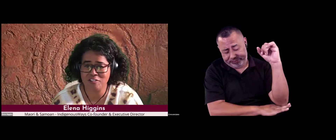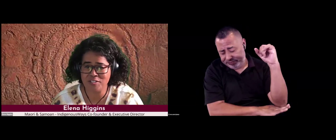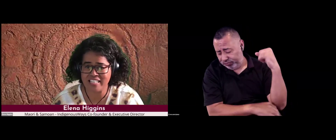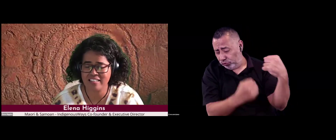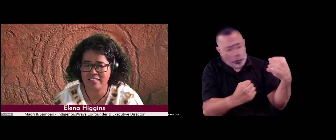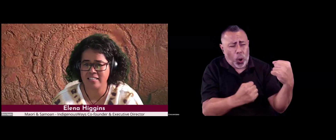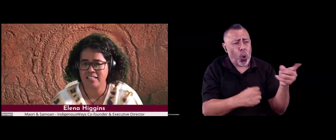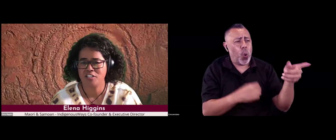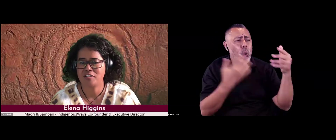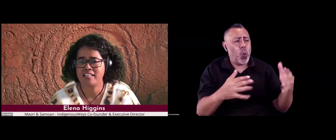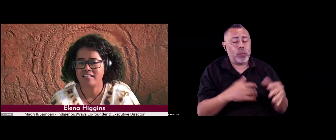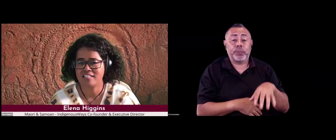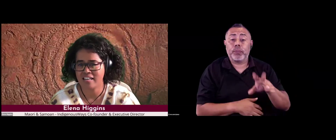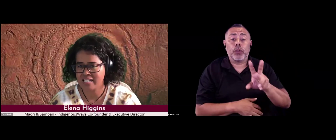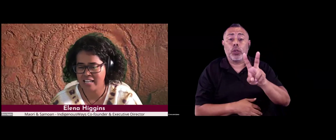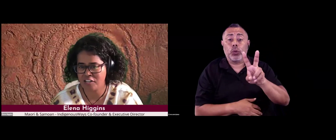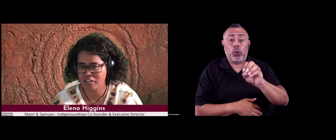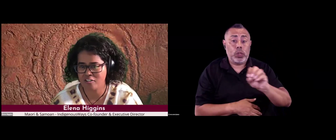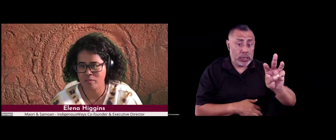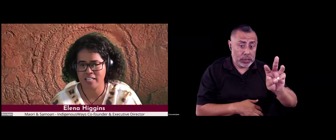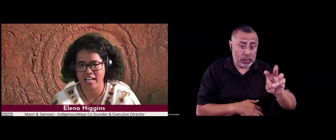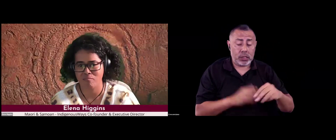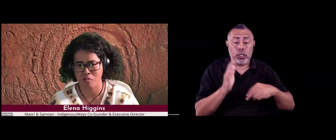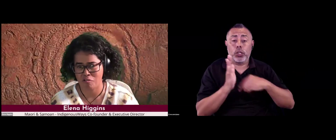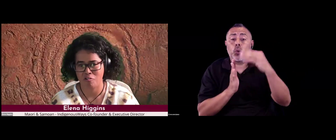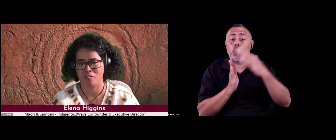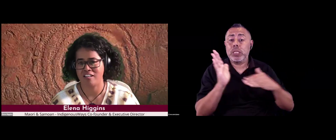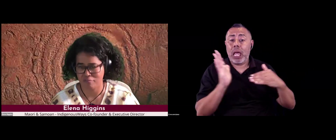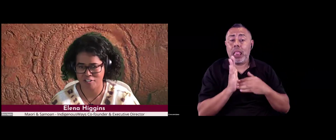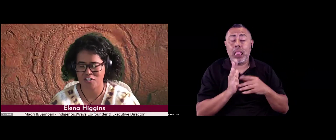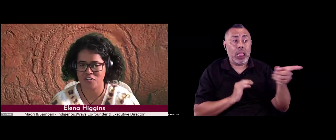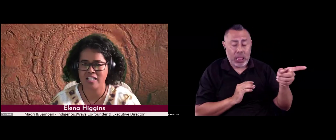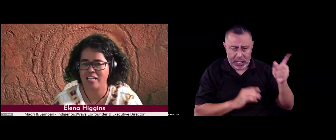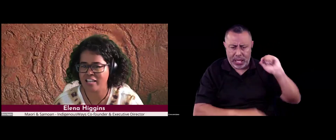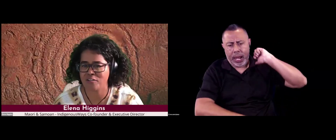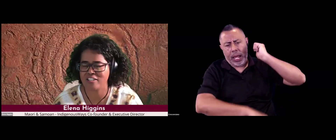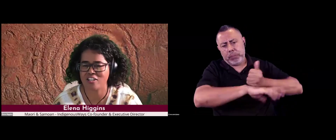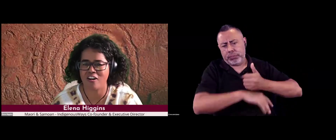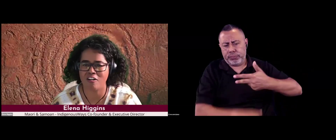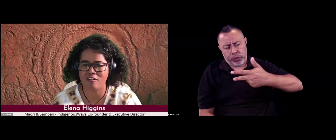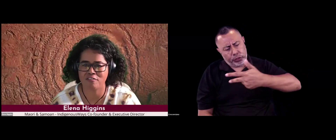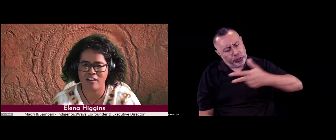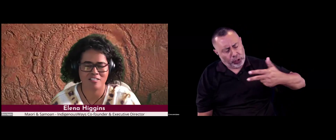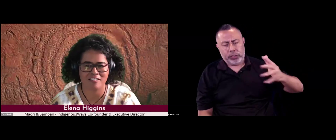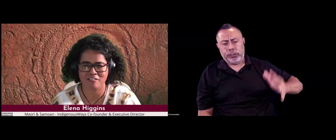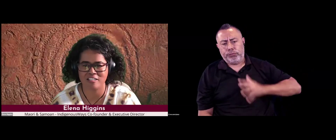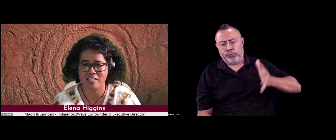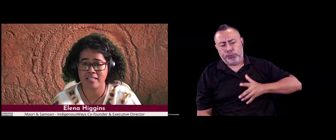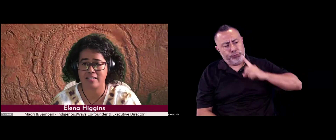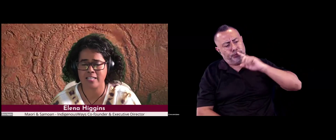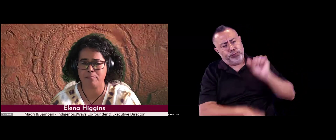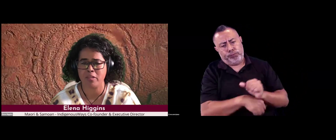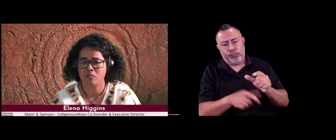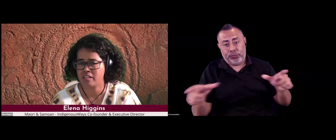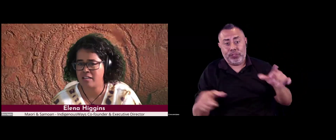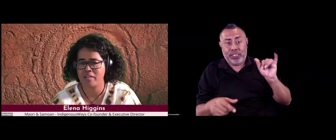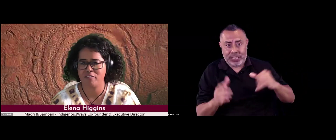In New Zealand, Museum and Sign Language became the 3rd official language. New Zealand.